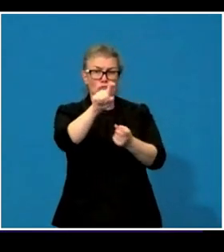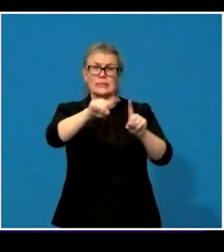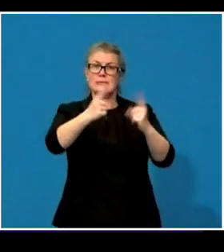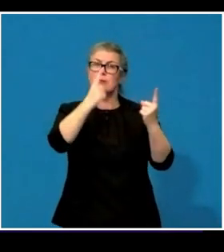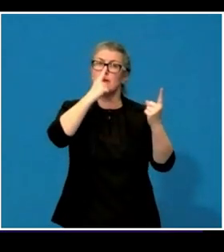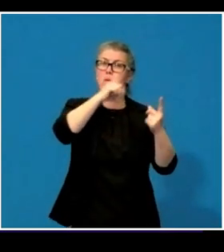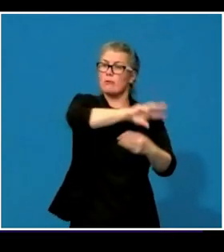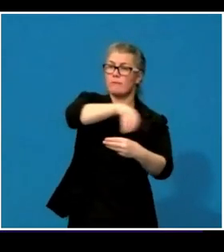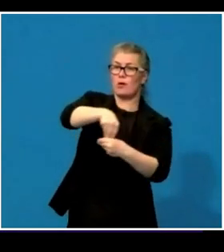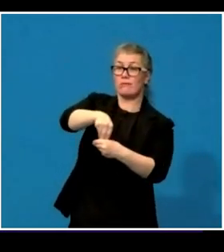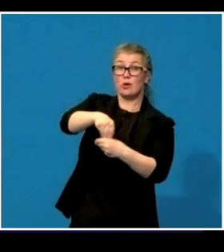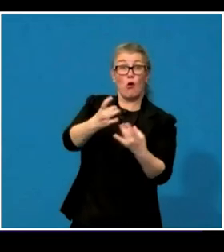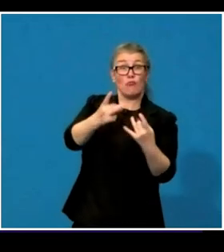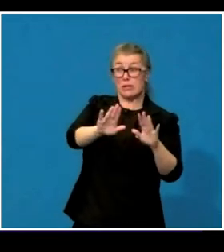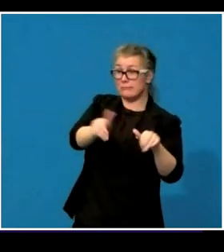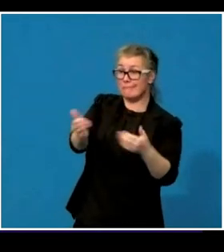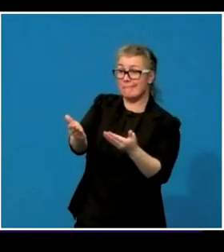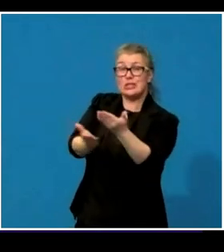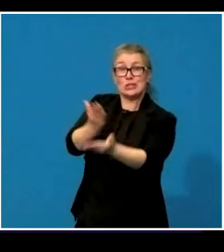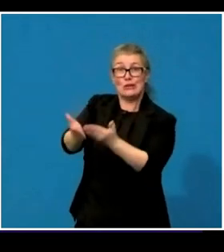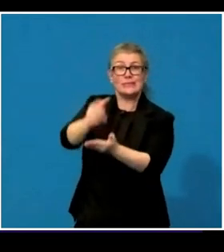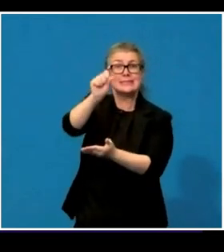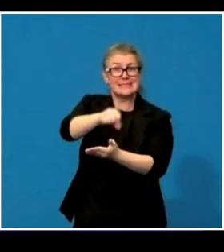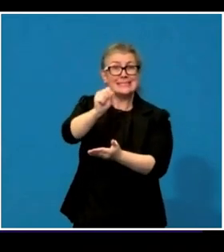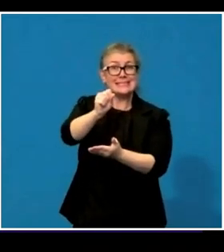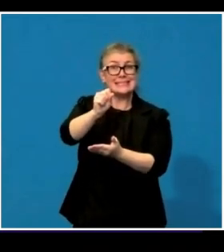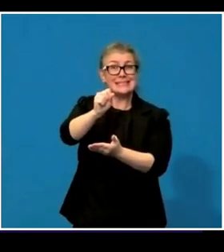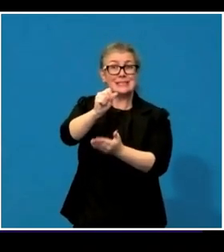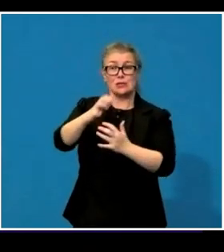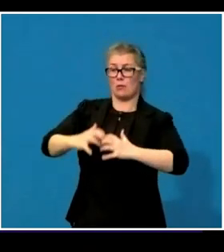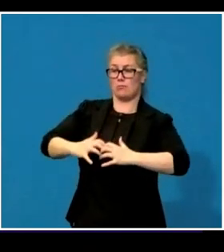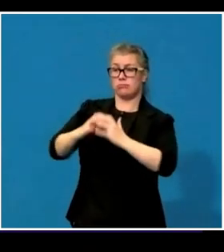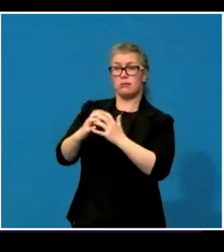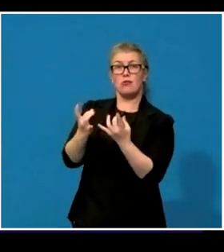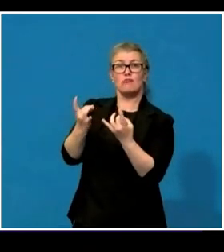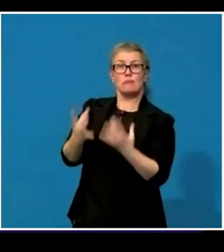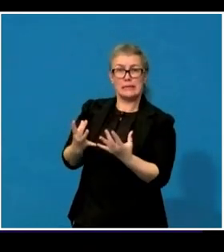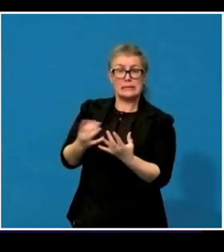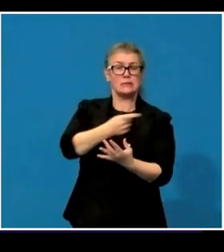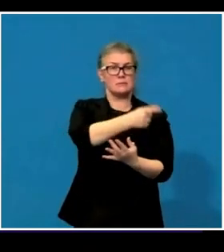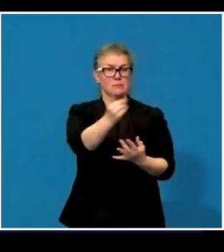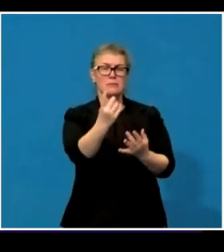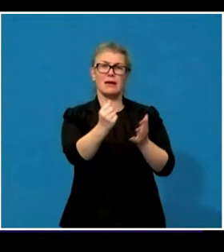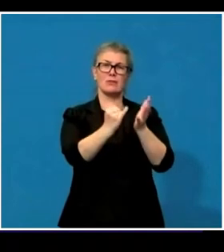already providing services, and they were set up as sole traders who provided supports